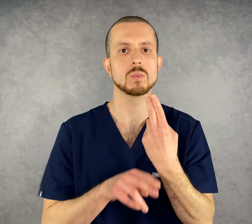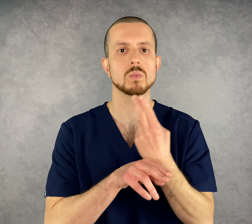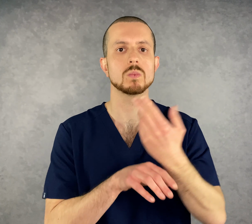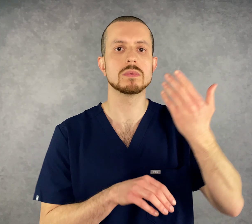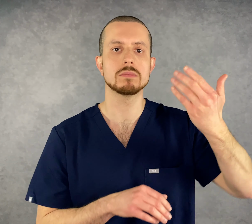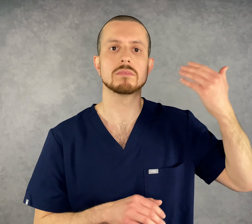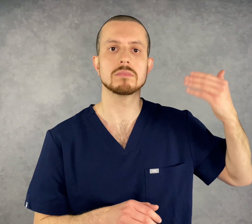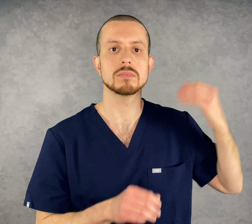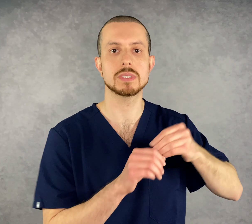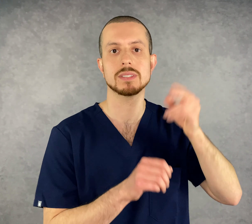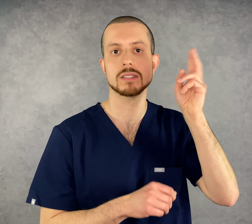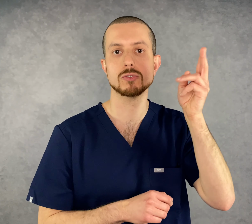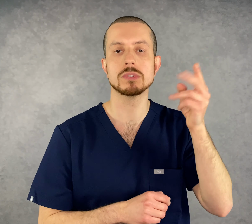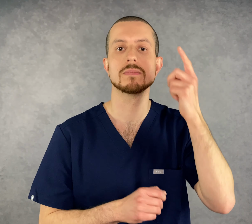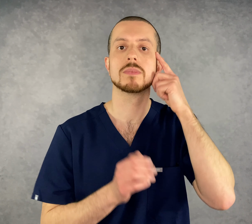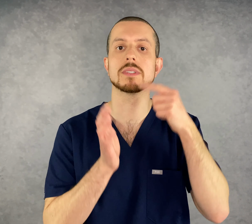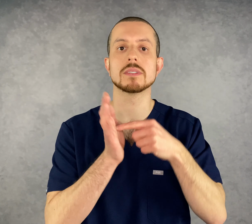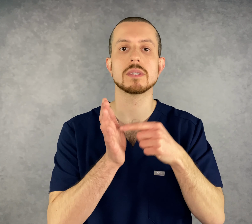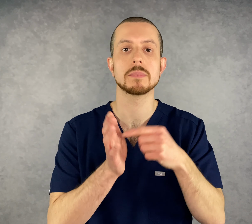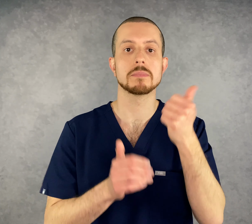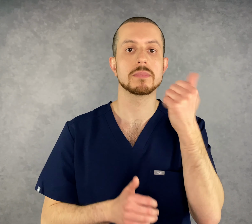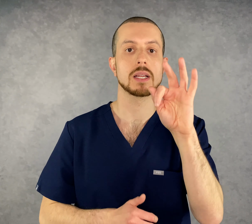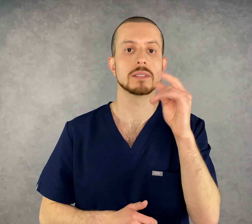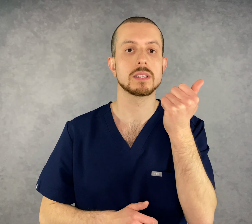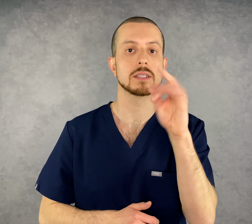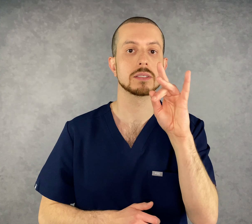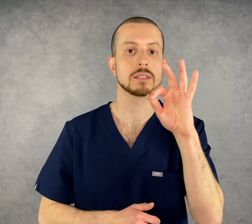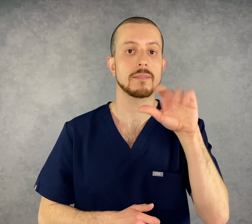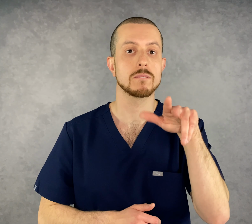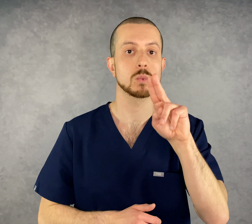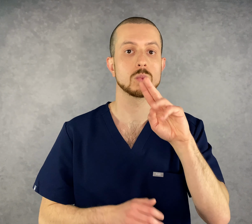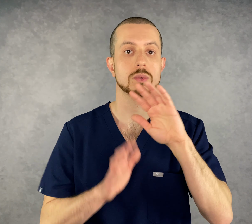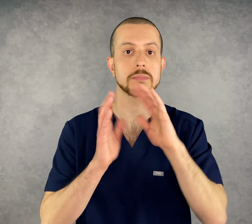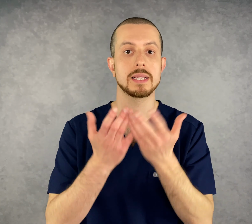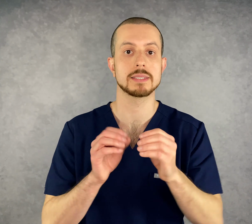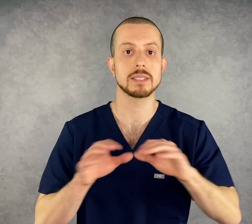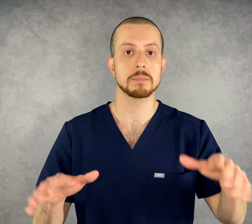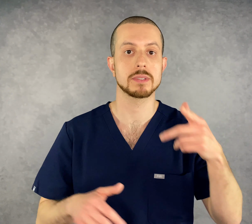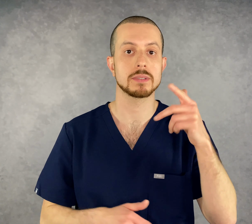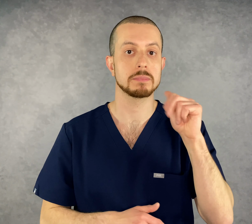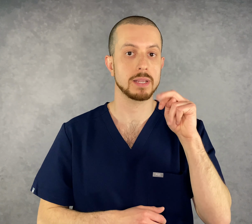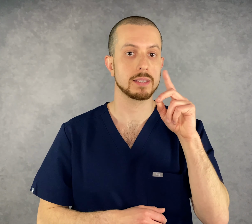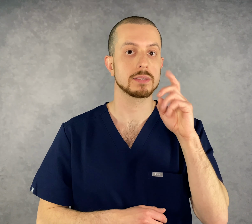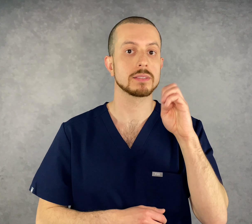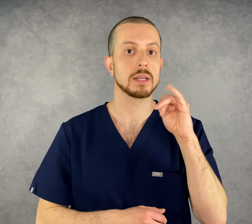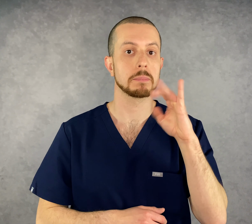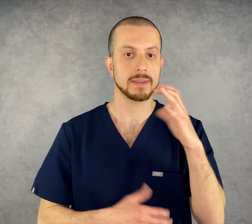We've used it several times in history. For example, the 1918 influenza pandemic.